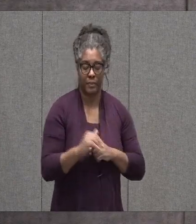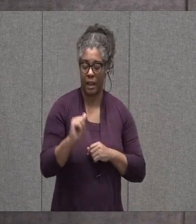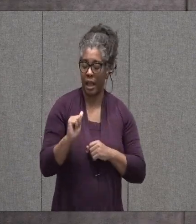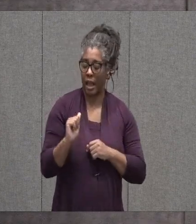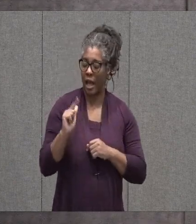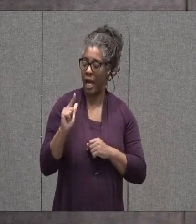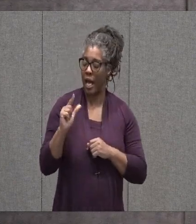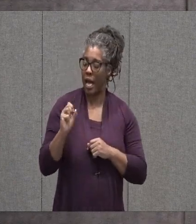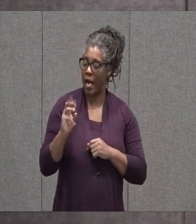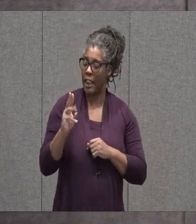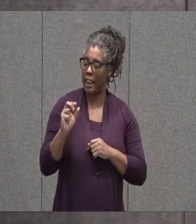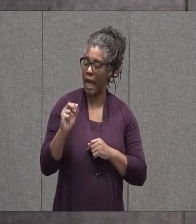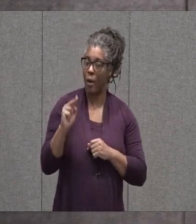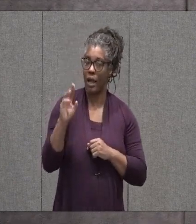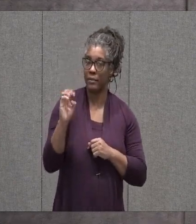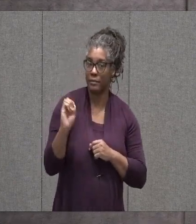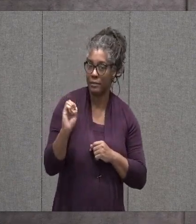Where did we hear the word allowance before?